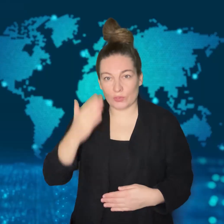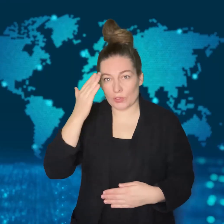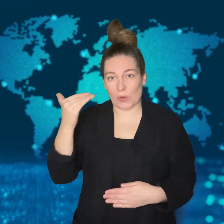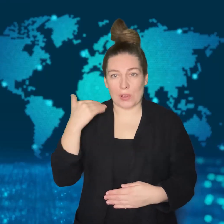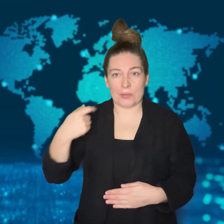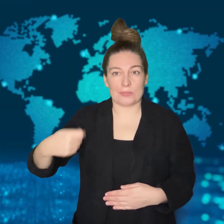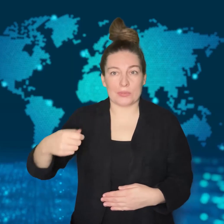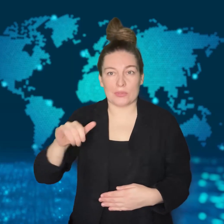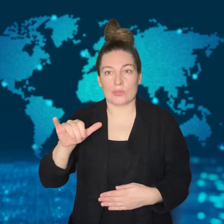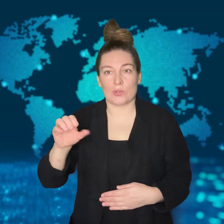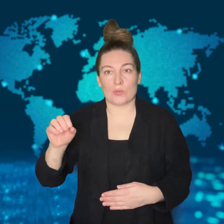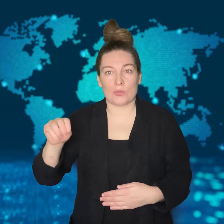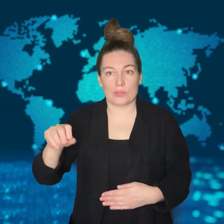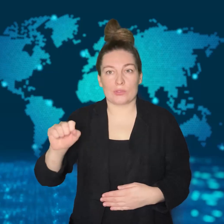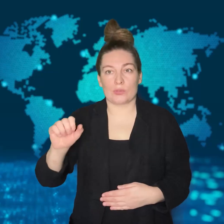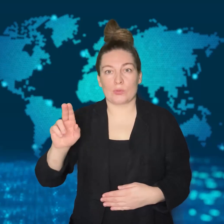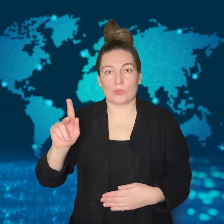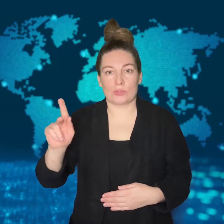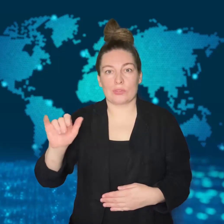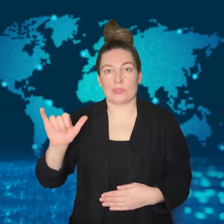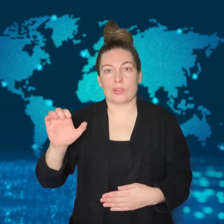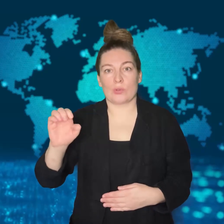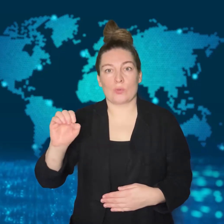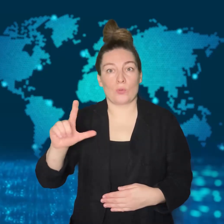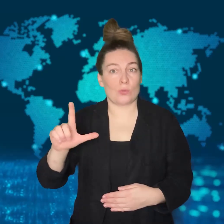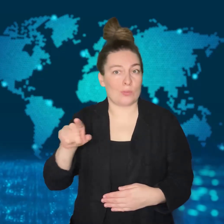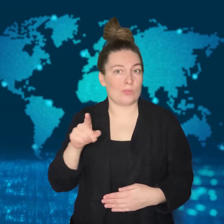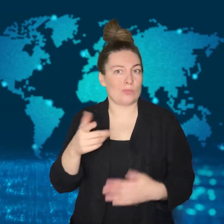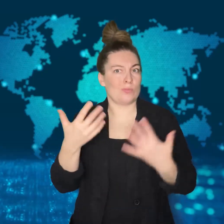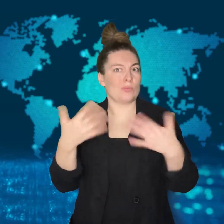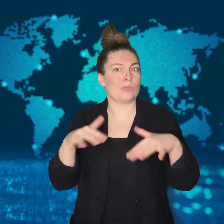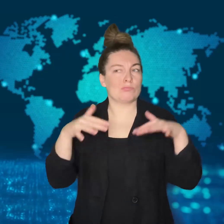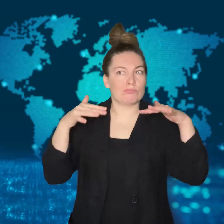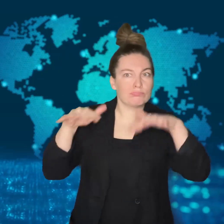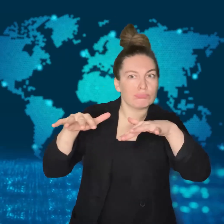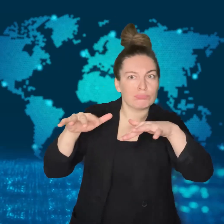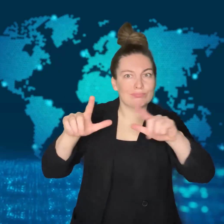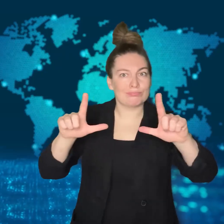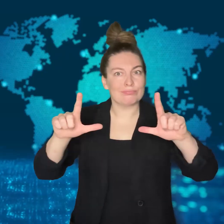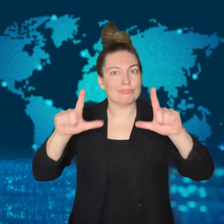[MONIKA]: South Korea's President Yoon Suk Yeol has been